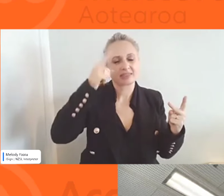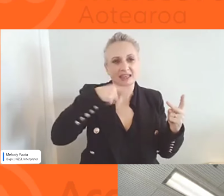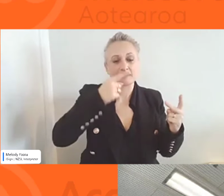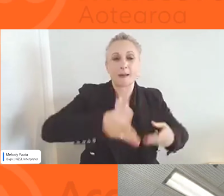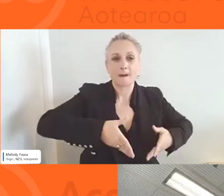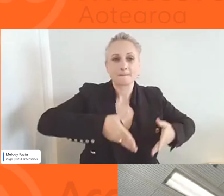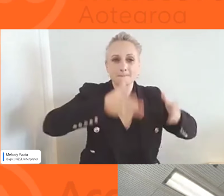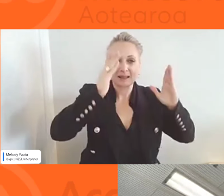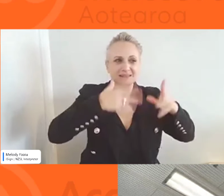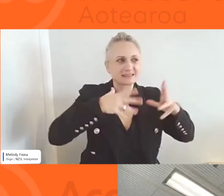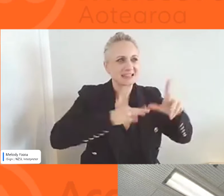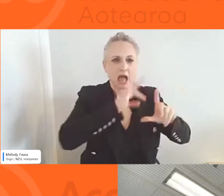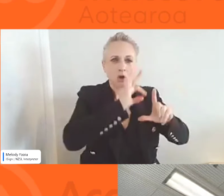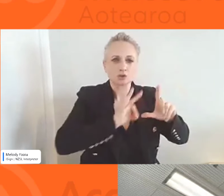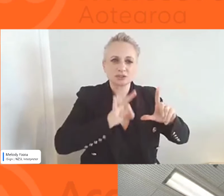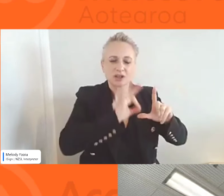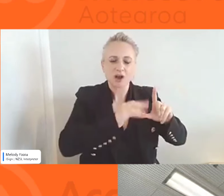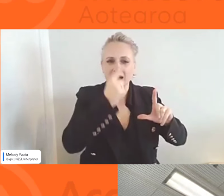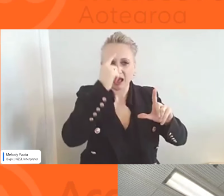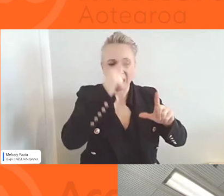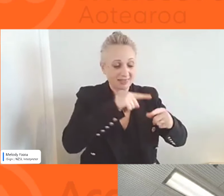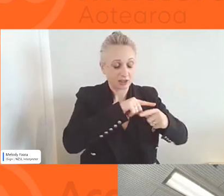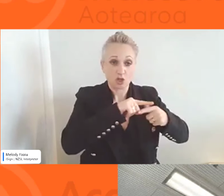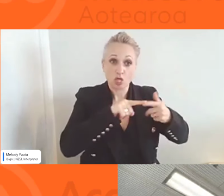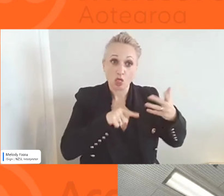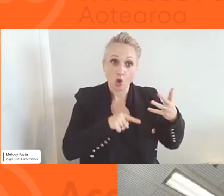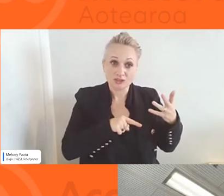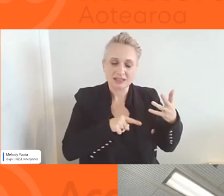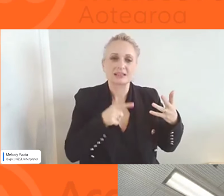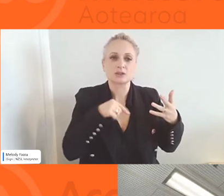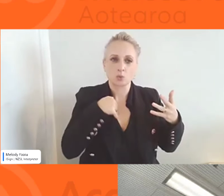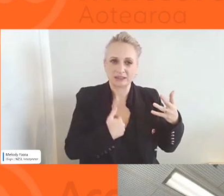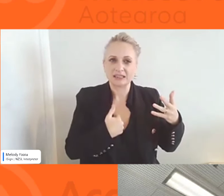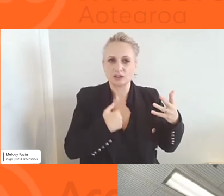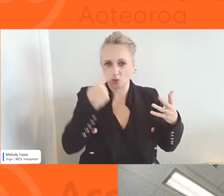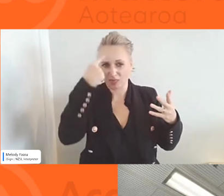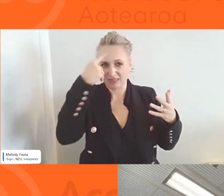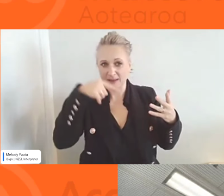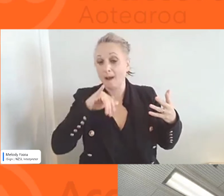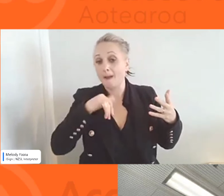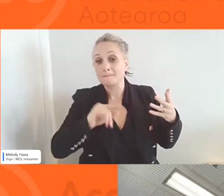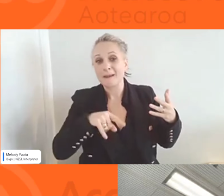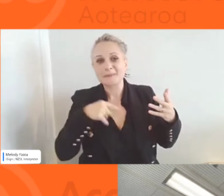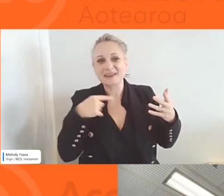are sort of things that I think we need as a school, and I don't know if my other three colleagues were here they probably might say